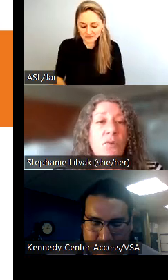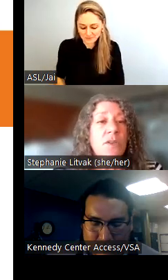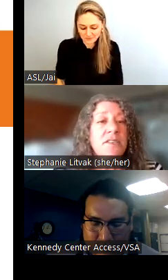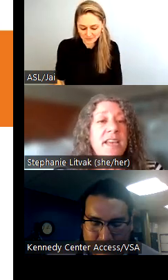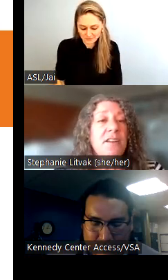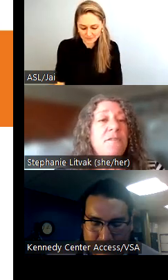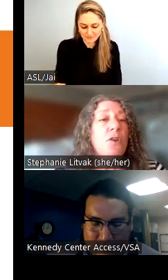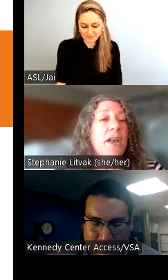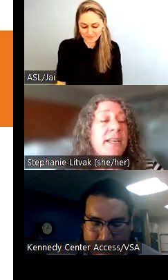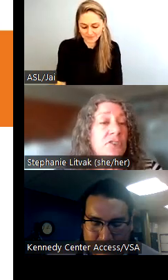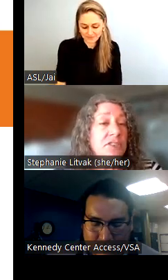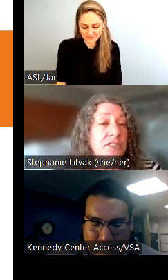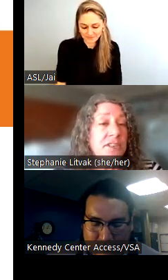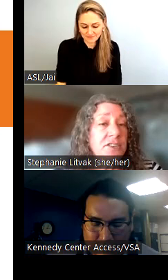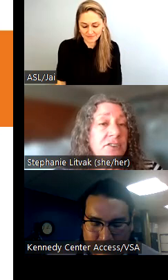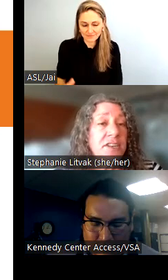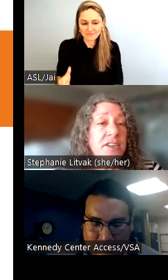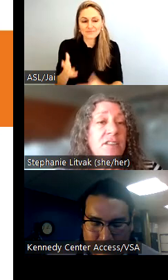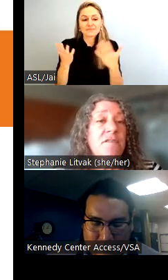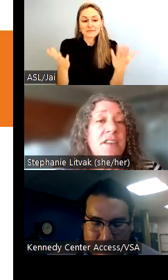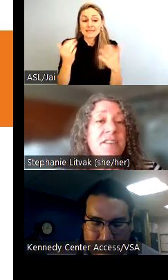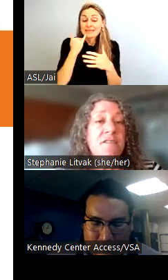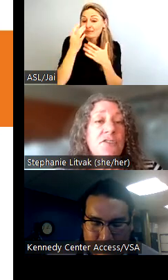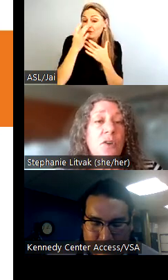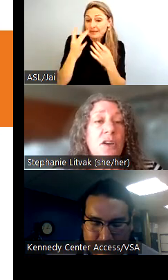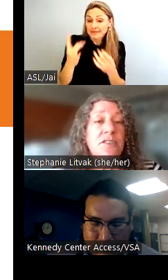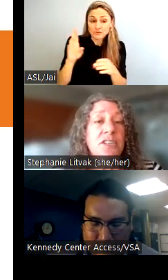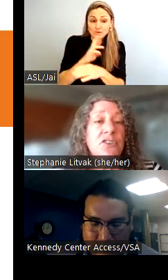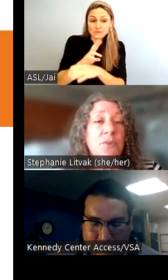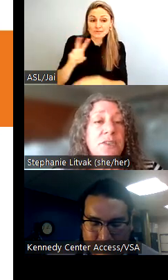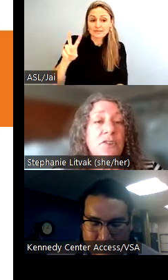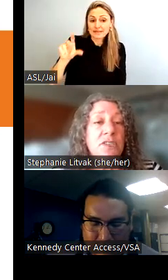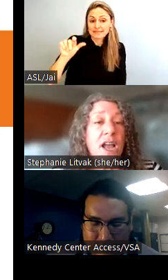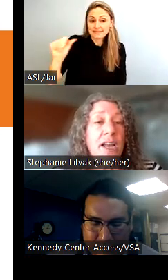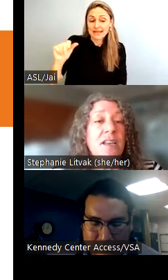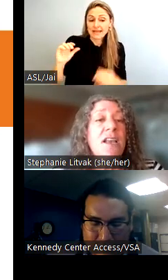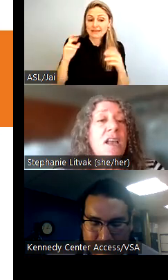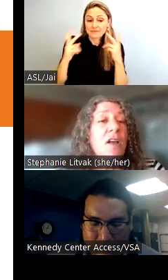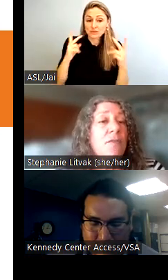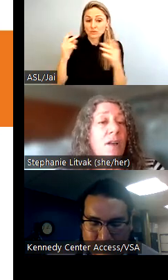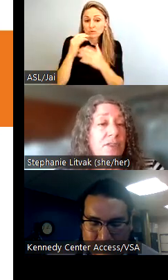So once again if you are interested in using the VSA visual arts teacher resource guides,